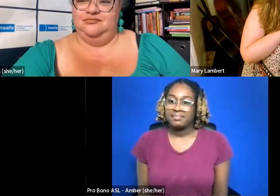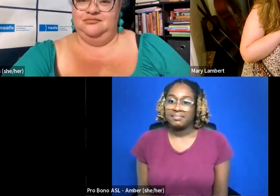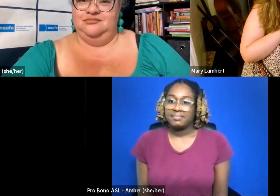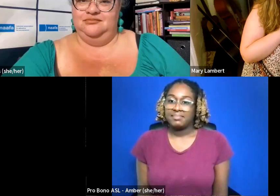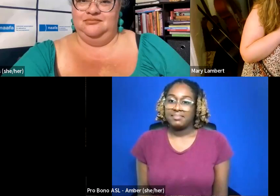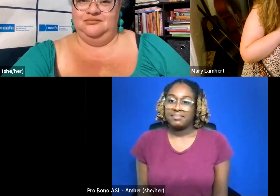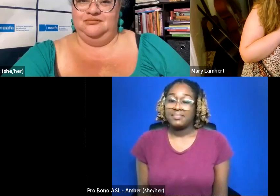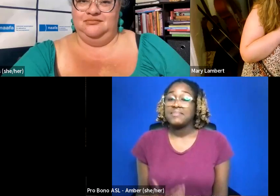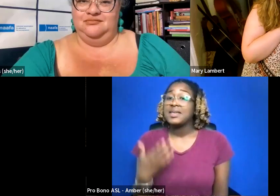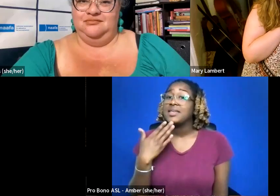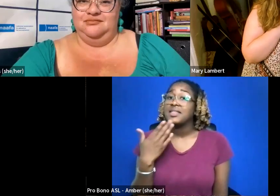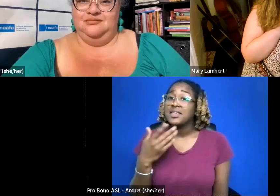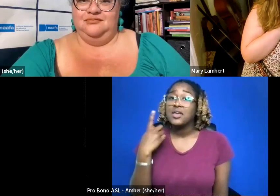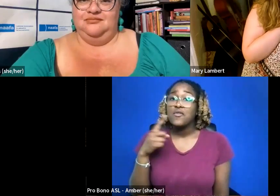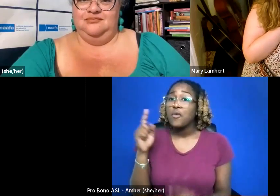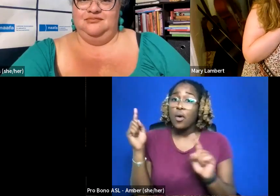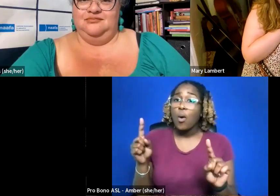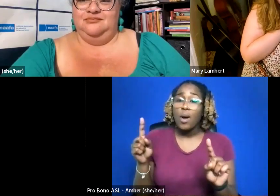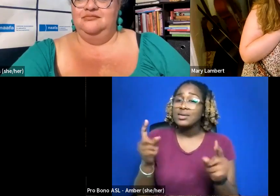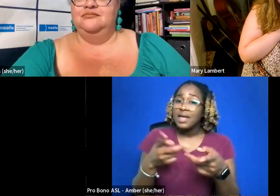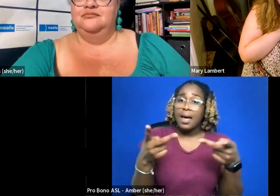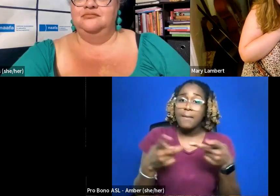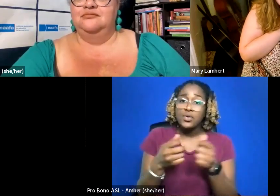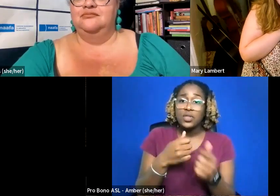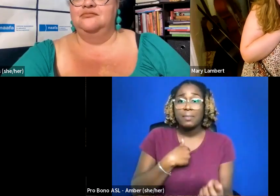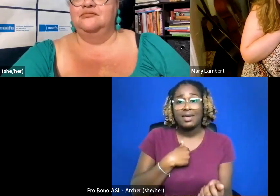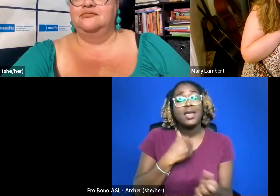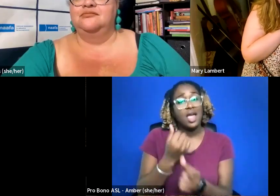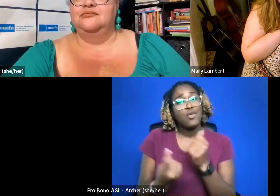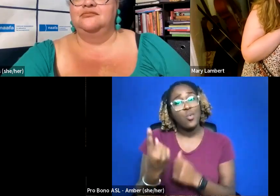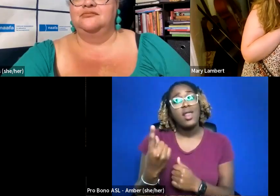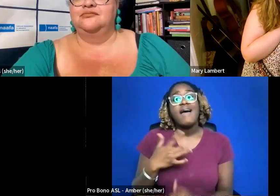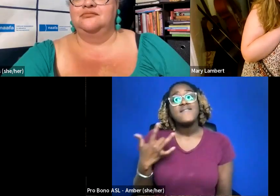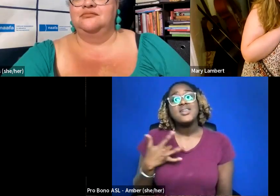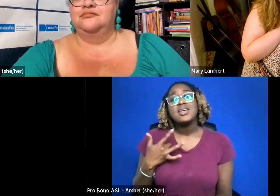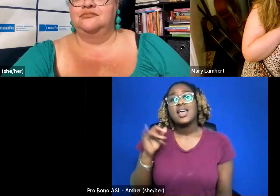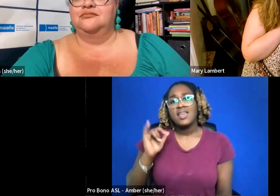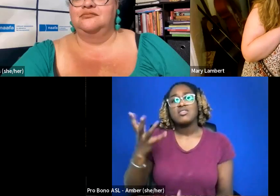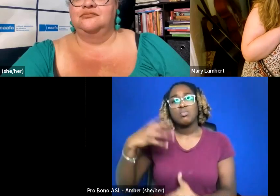Thank you for going there with me, everyone. I mean, I feel like this is part of the process of.